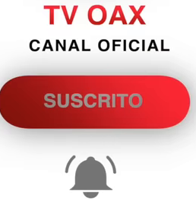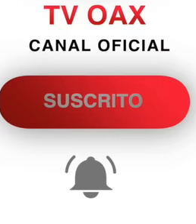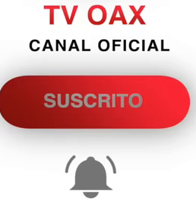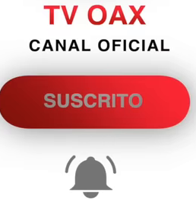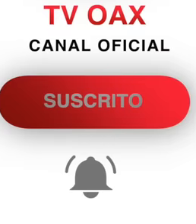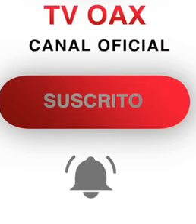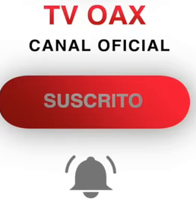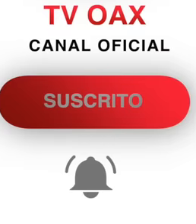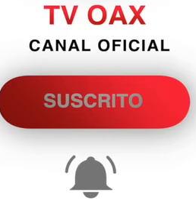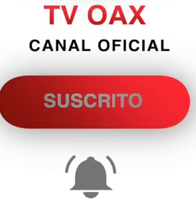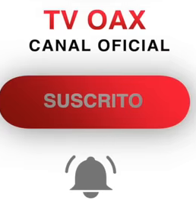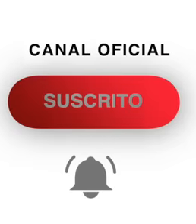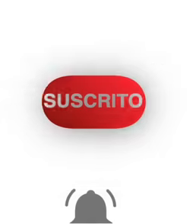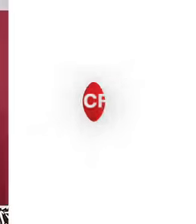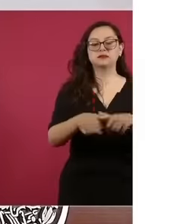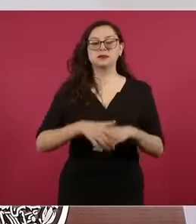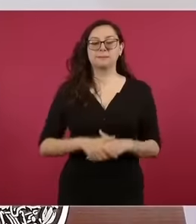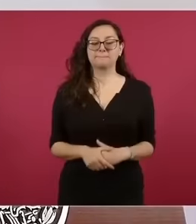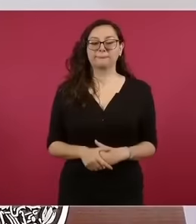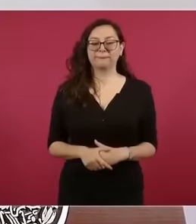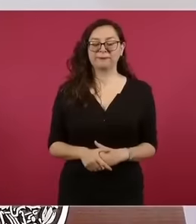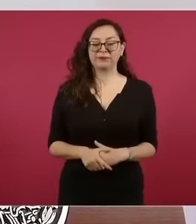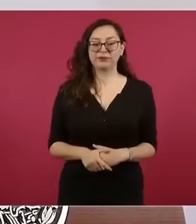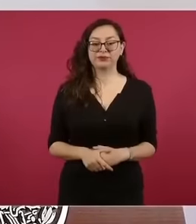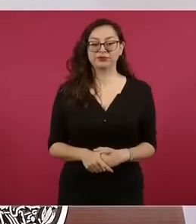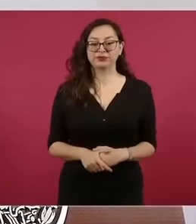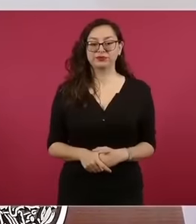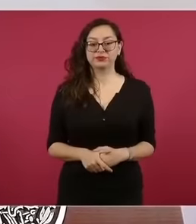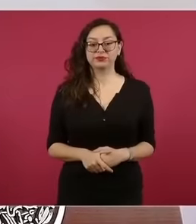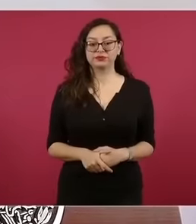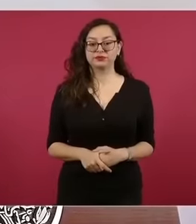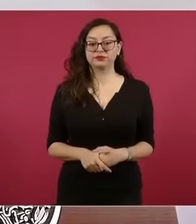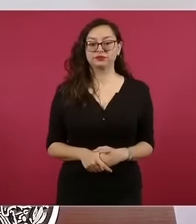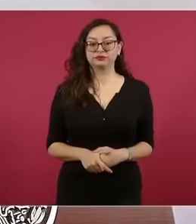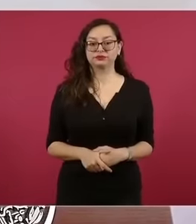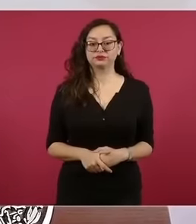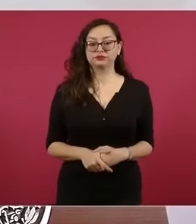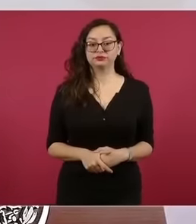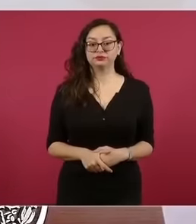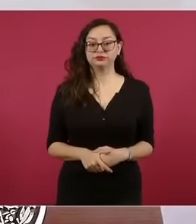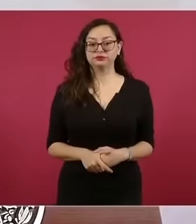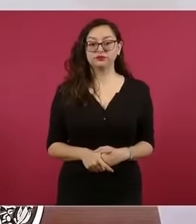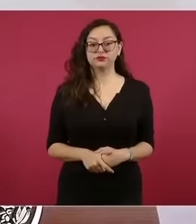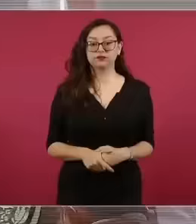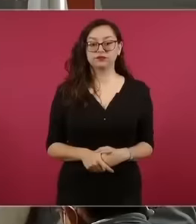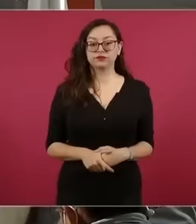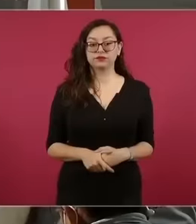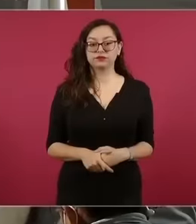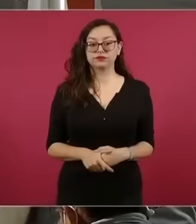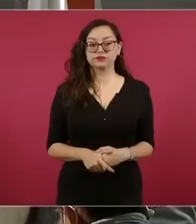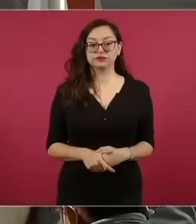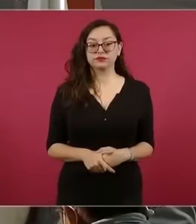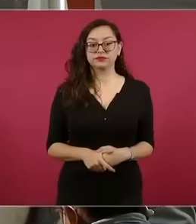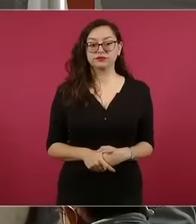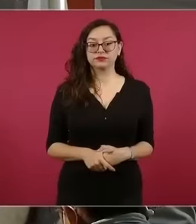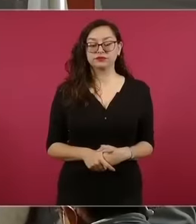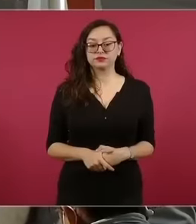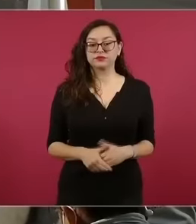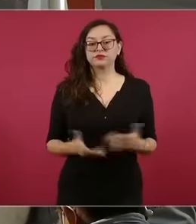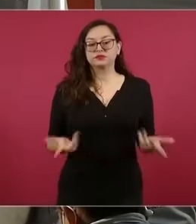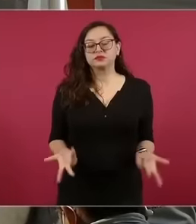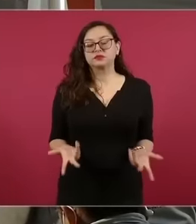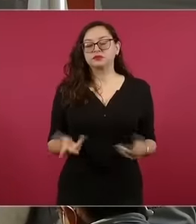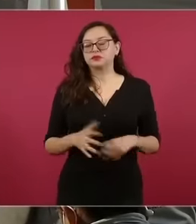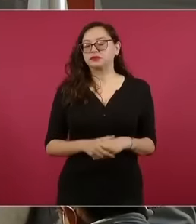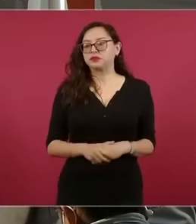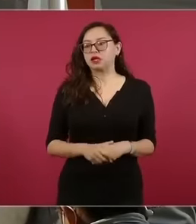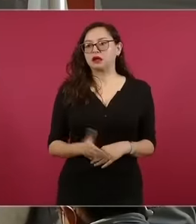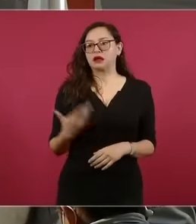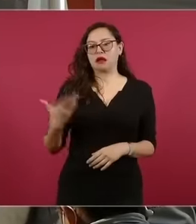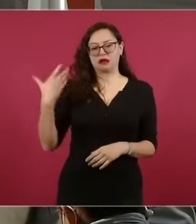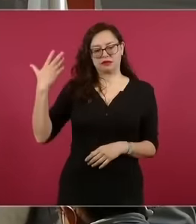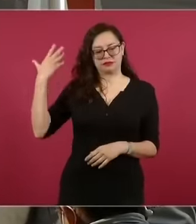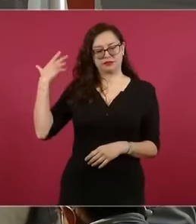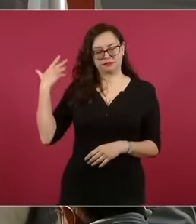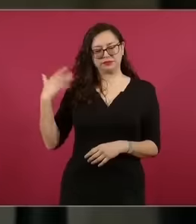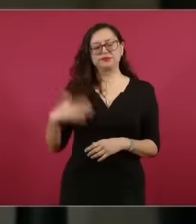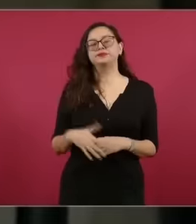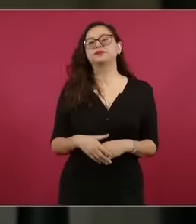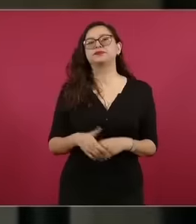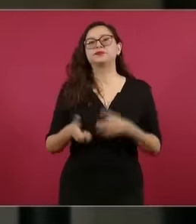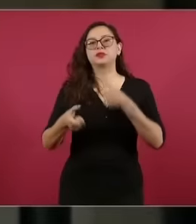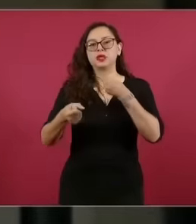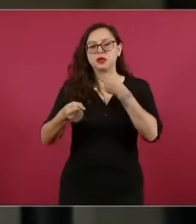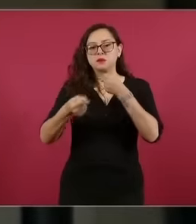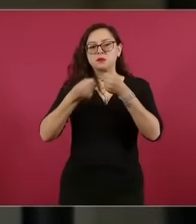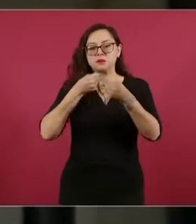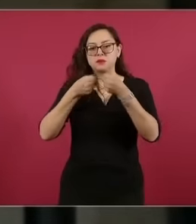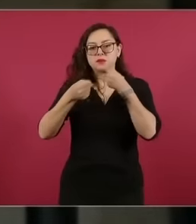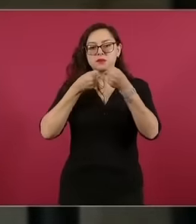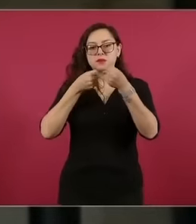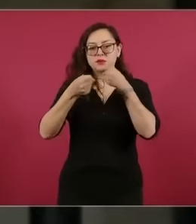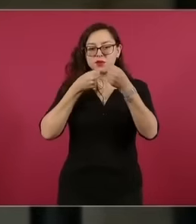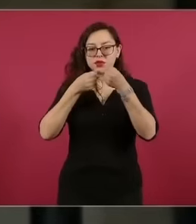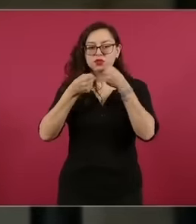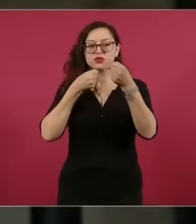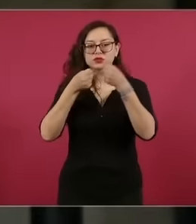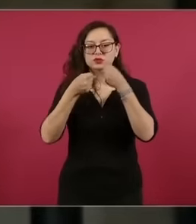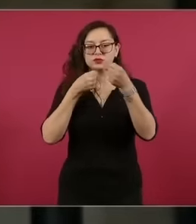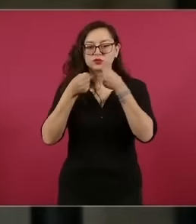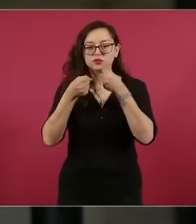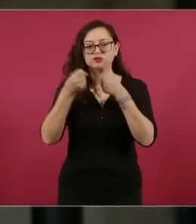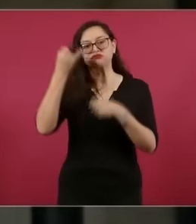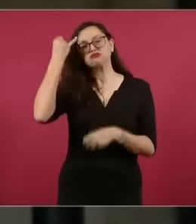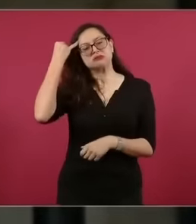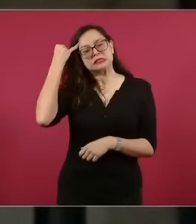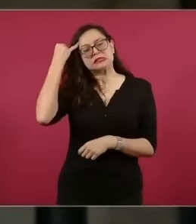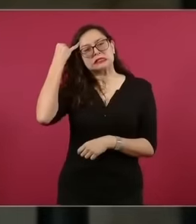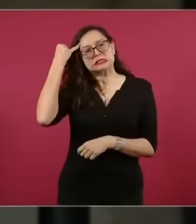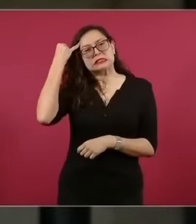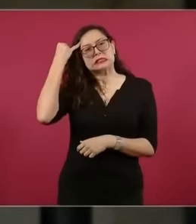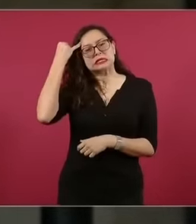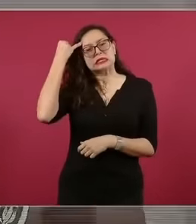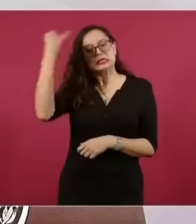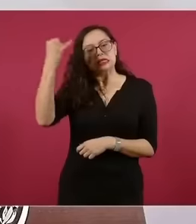, the very accommodating idea that one should not